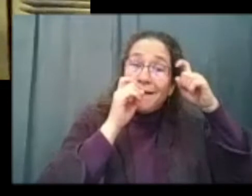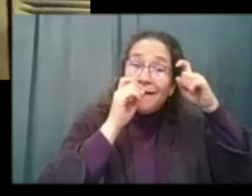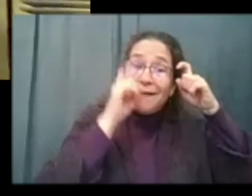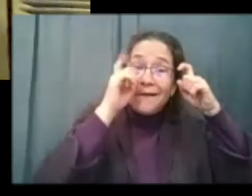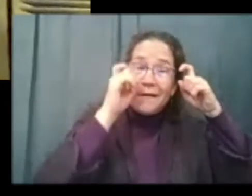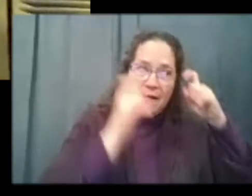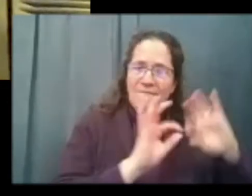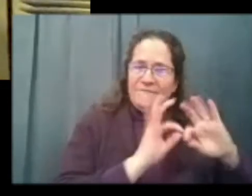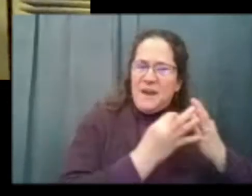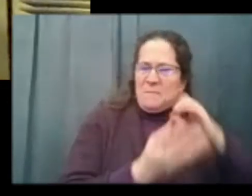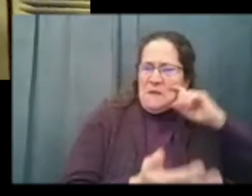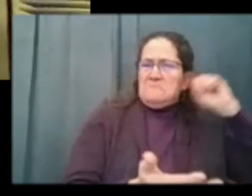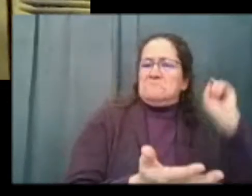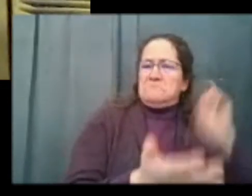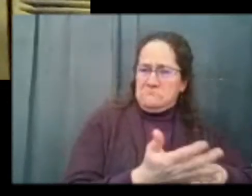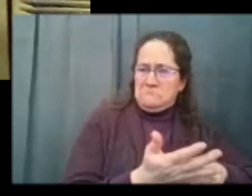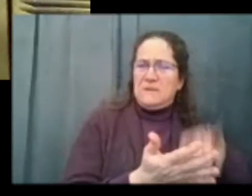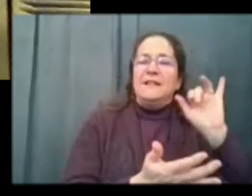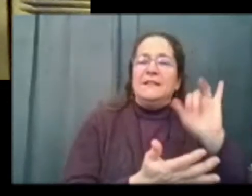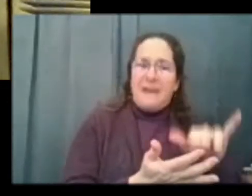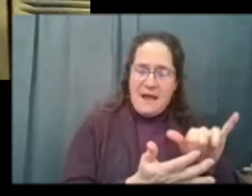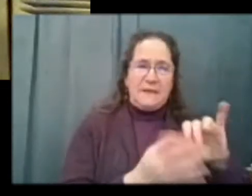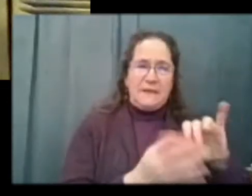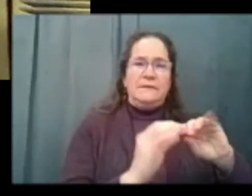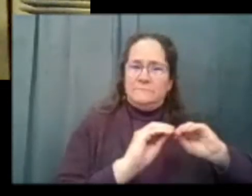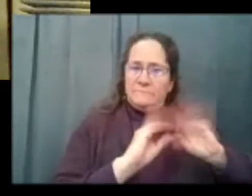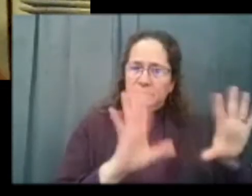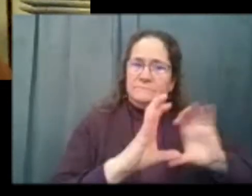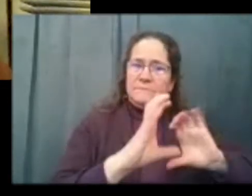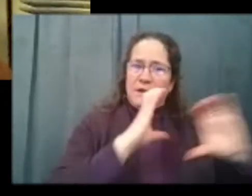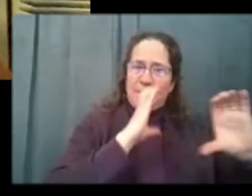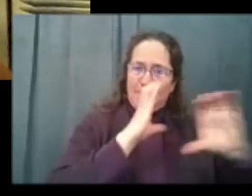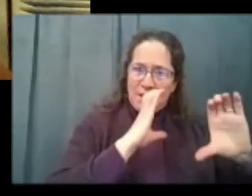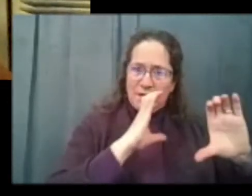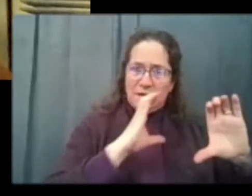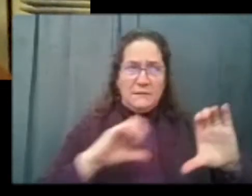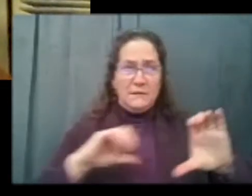that has very significant meaning in communication that other people may not necessarily